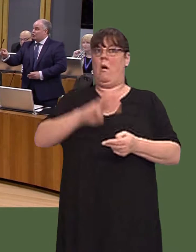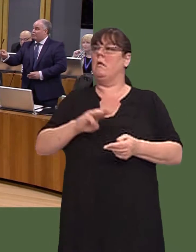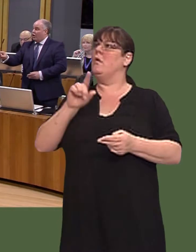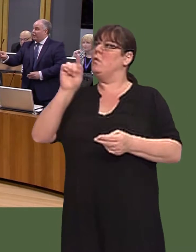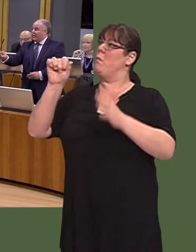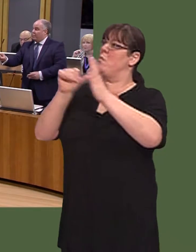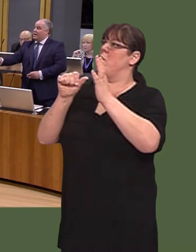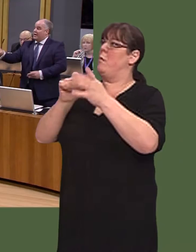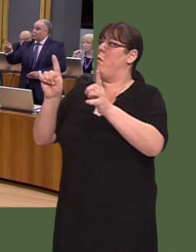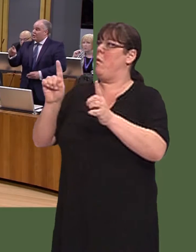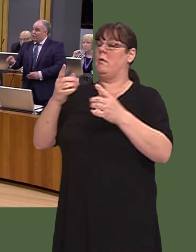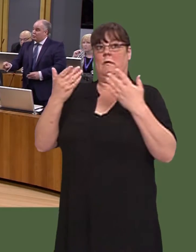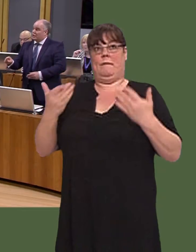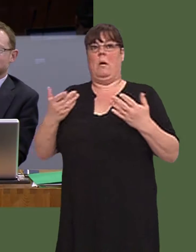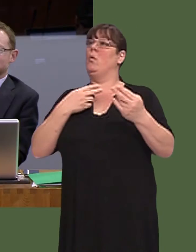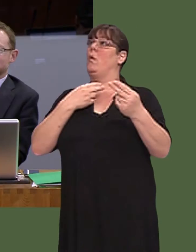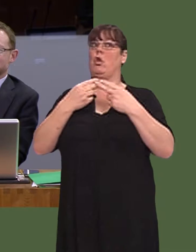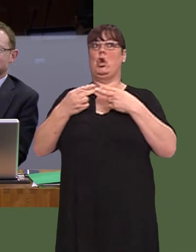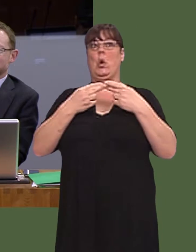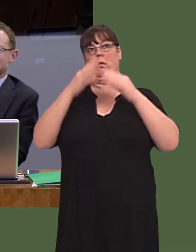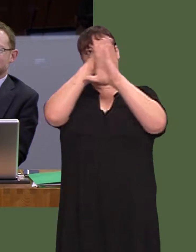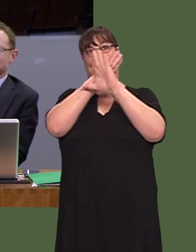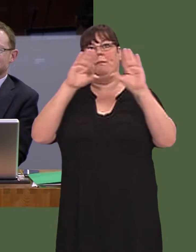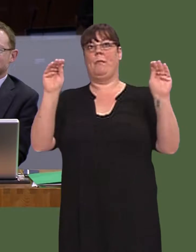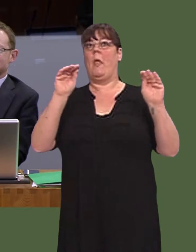Davies: So, the issue youíve got now, with the news, today, is that the introduction